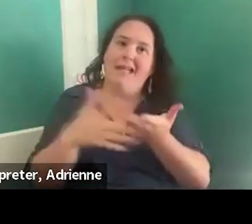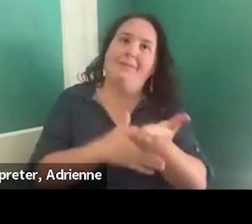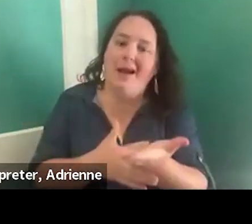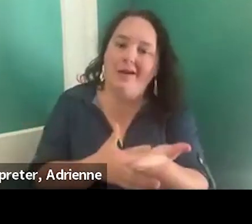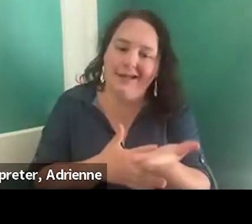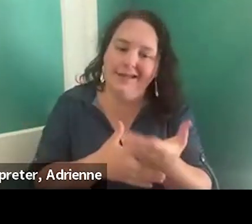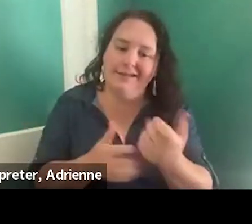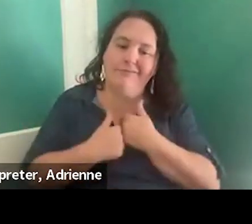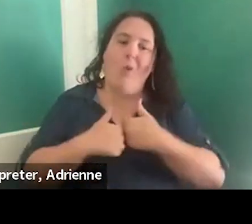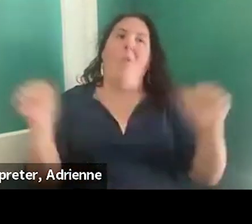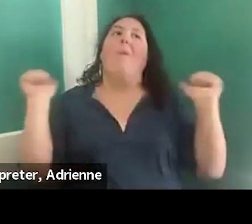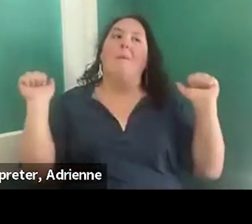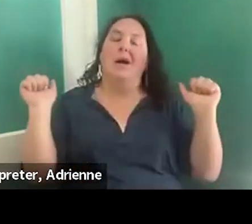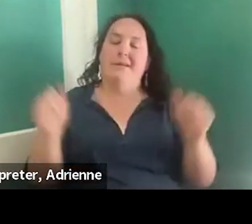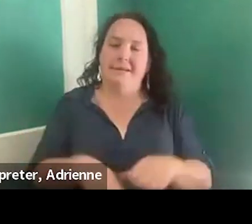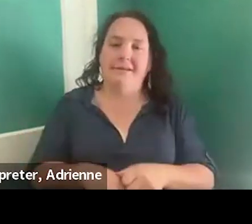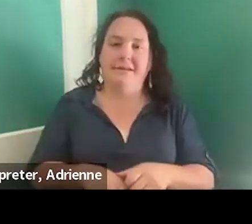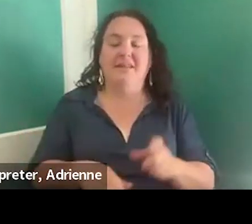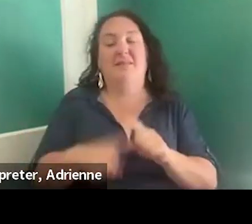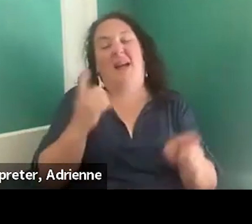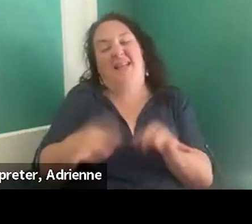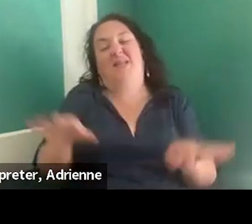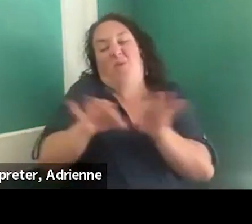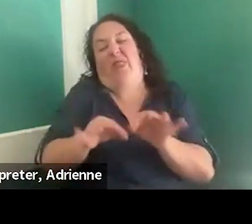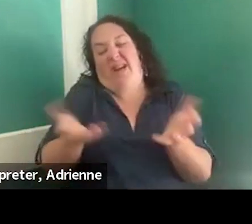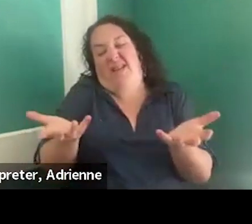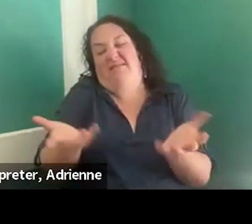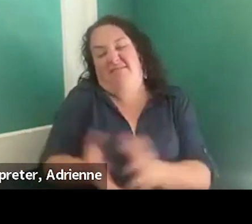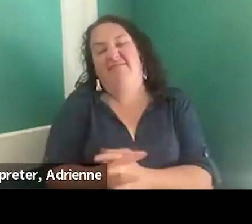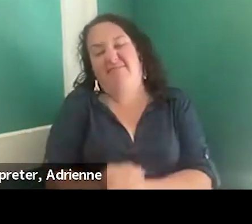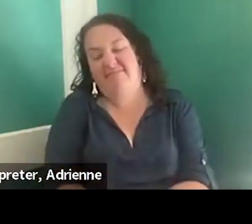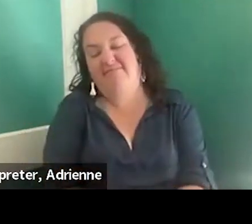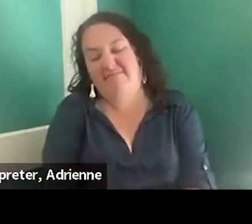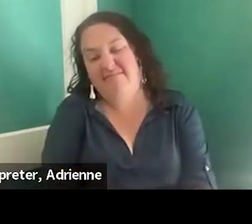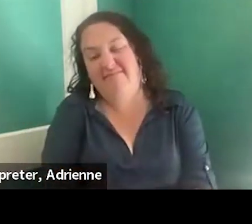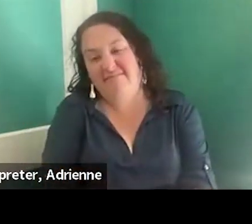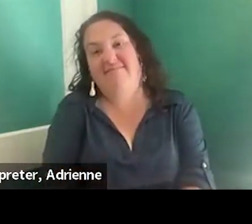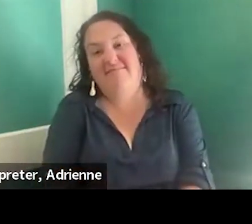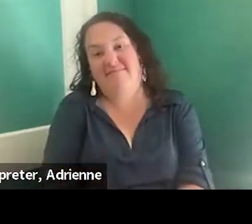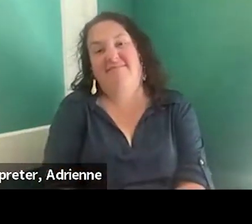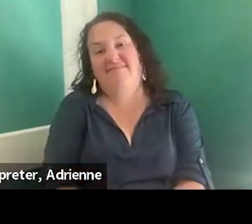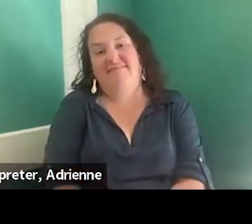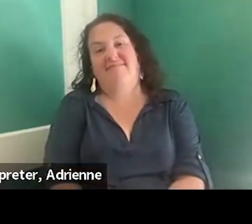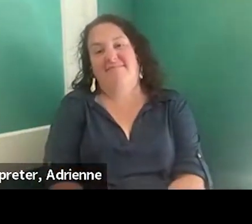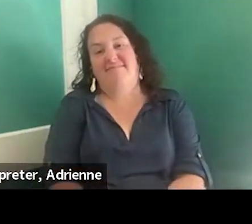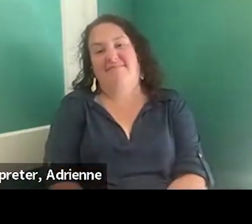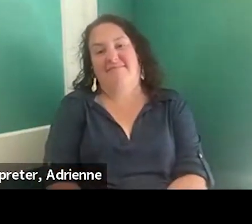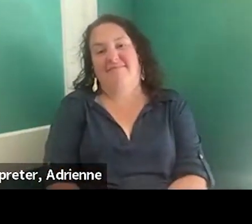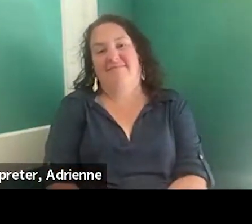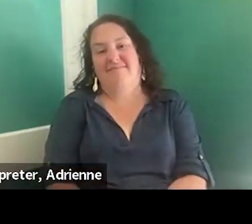But it's worth it. June 14, 2024.